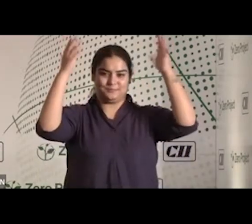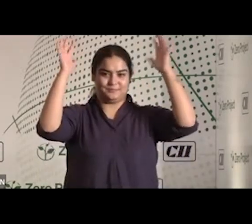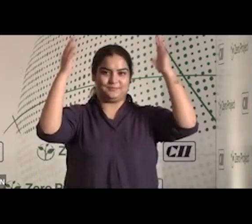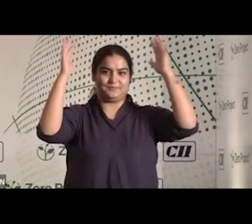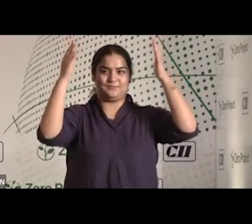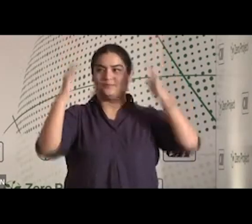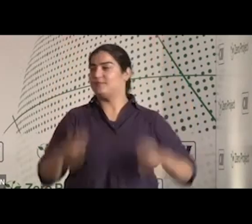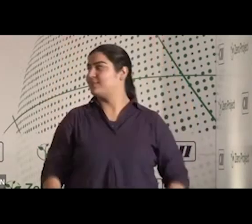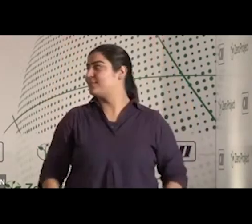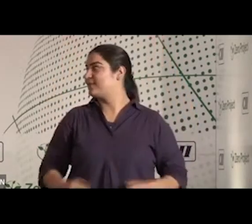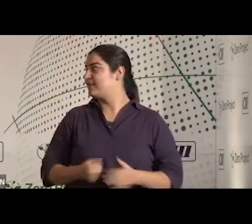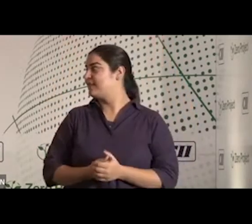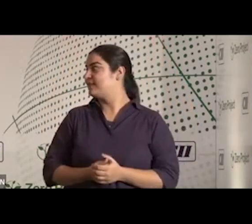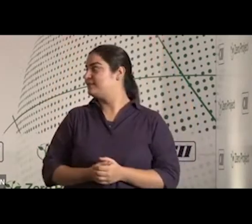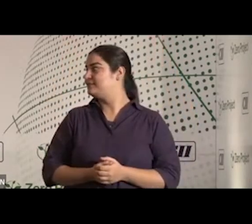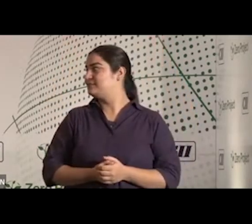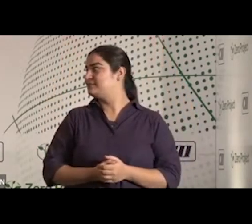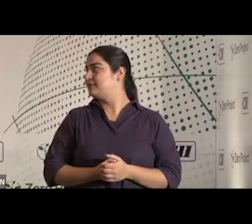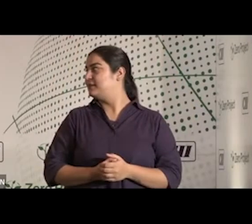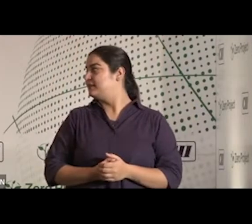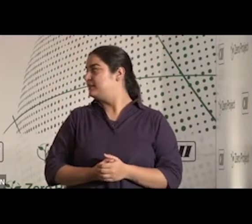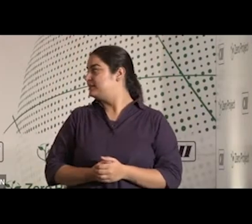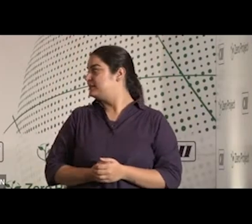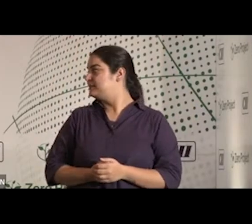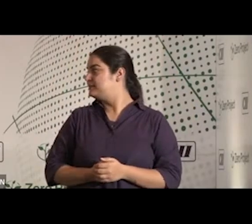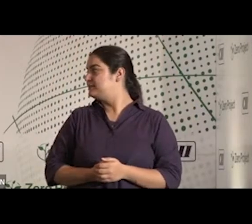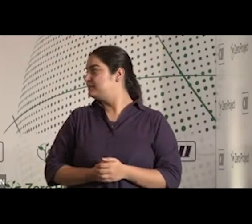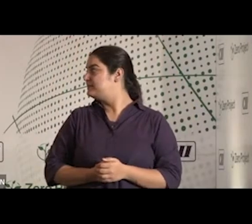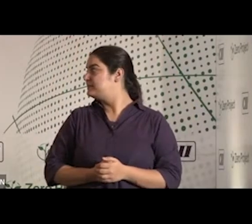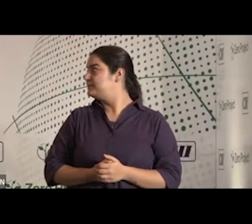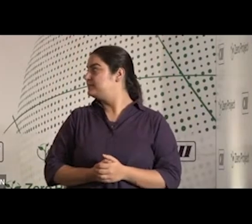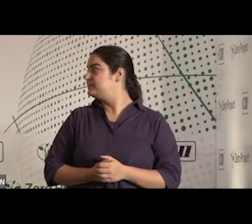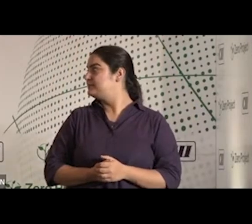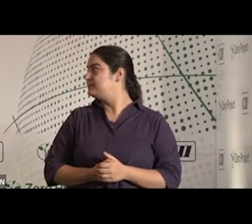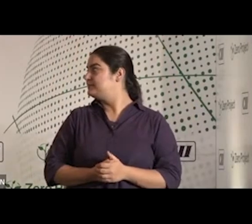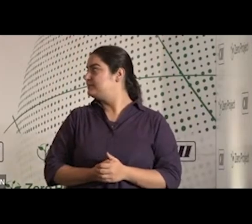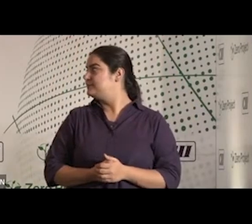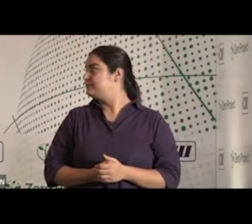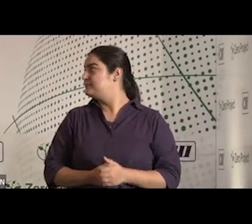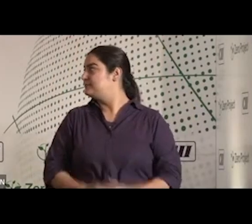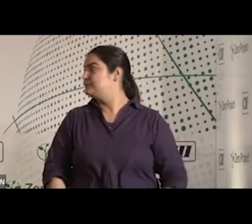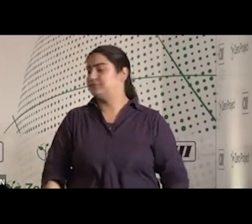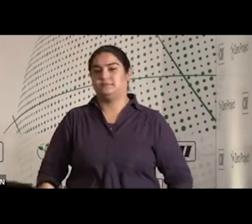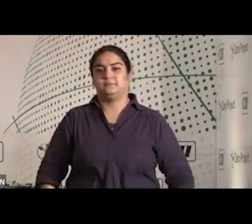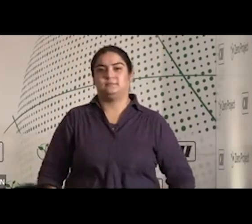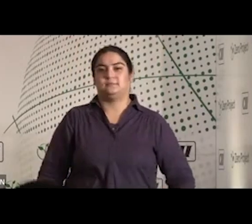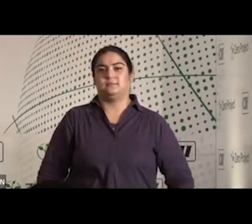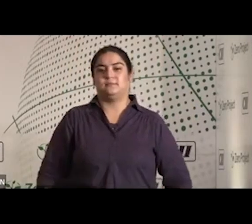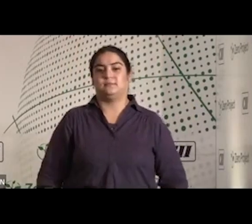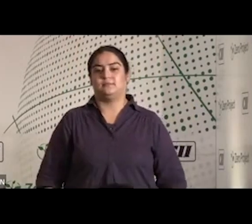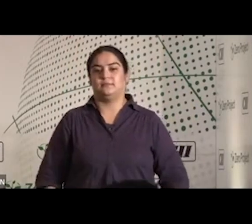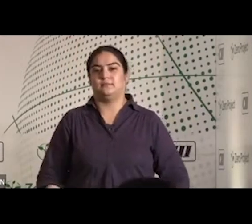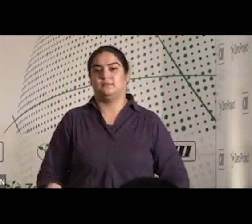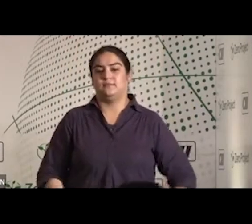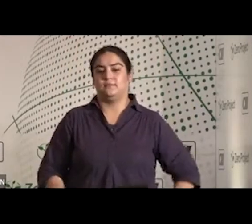So happy to be. Thank you. So we also had a great exhibition outside